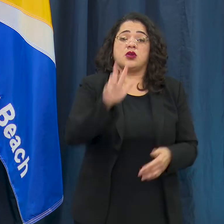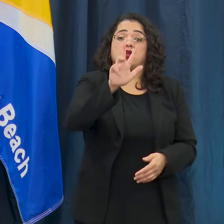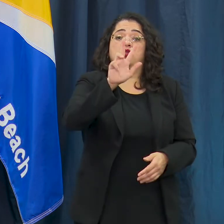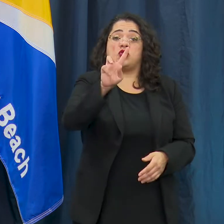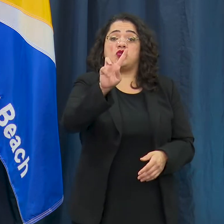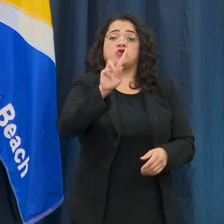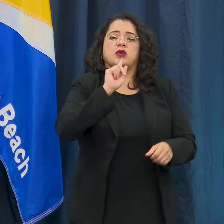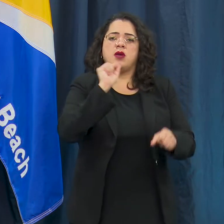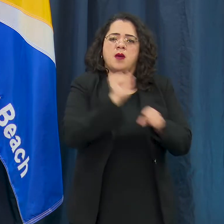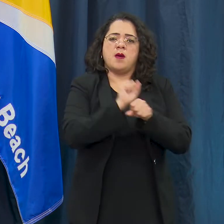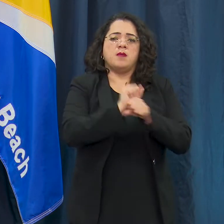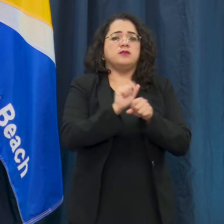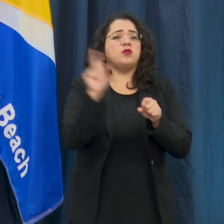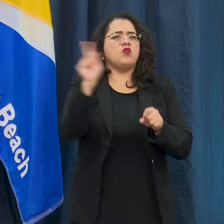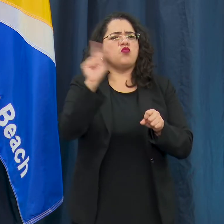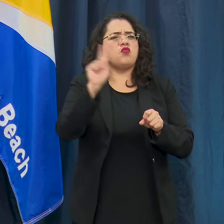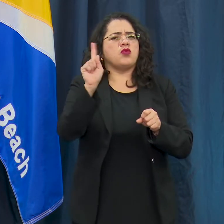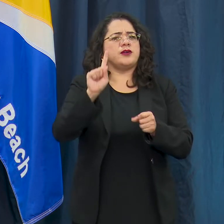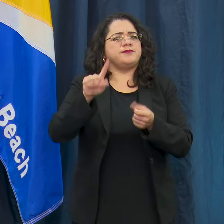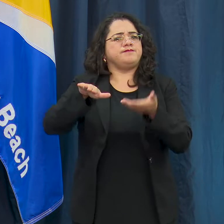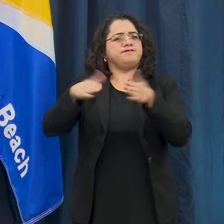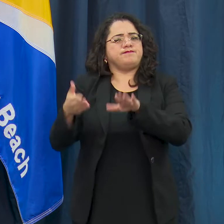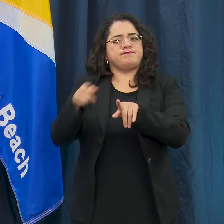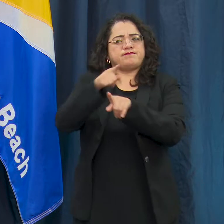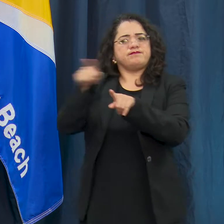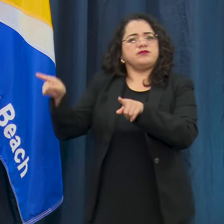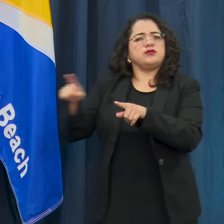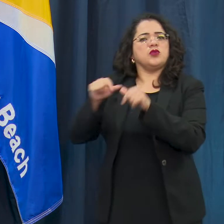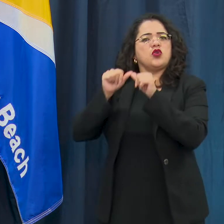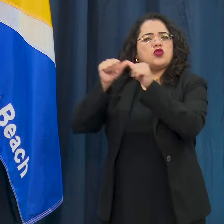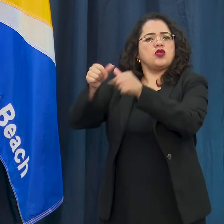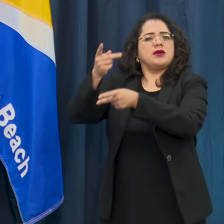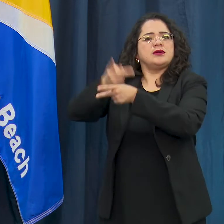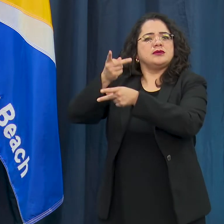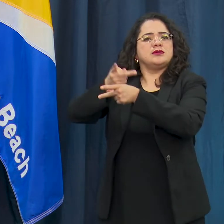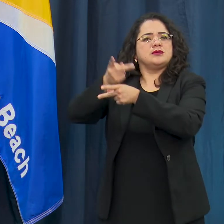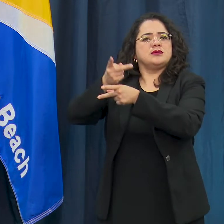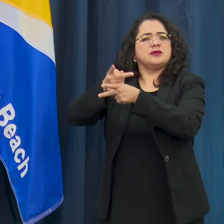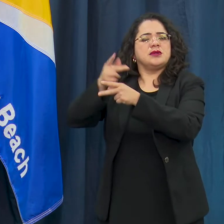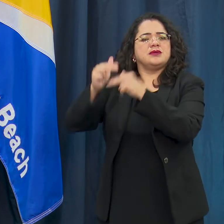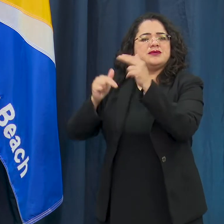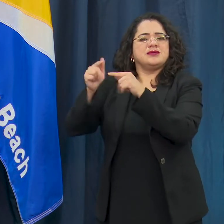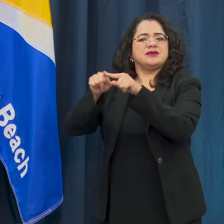have been associated with long-term care facilities and the other 8 have been